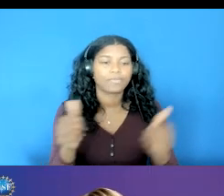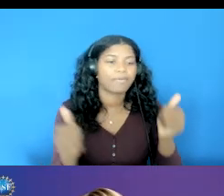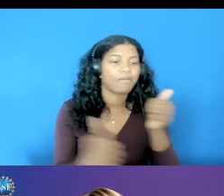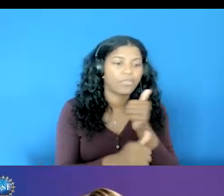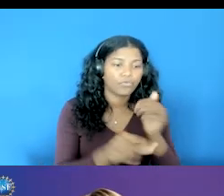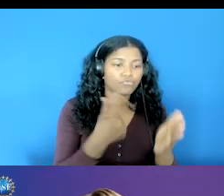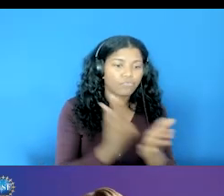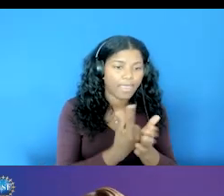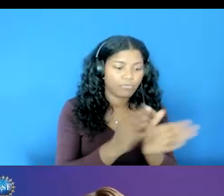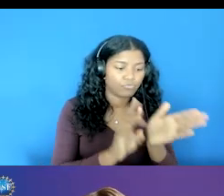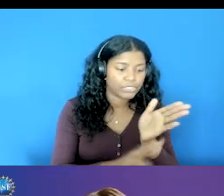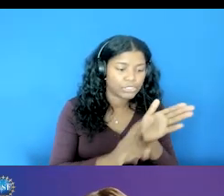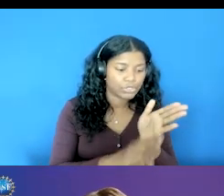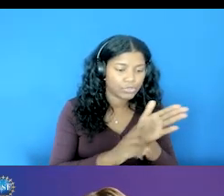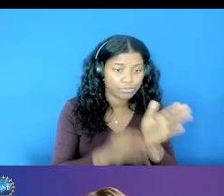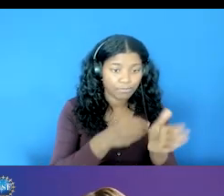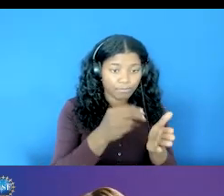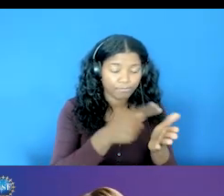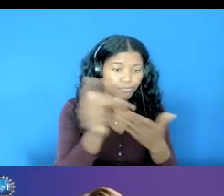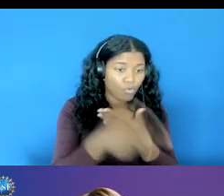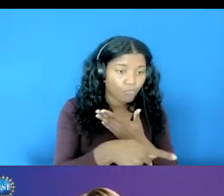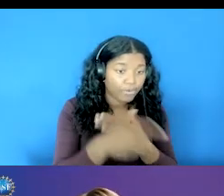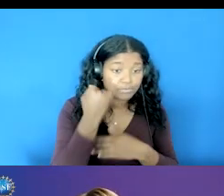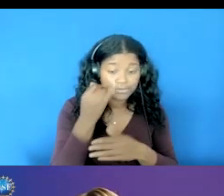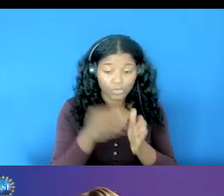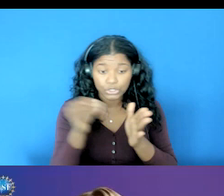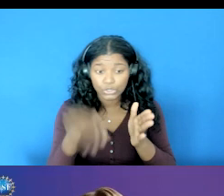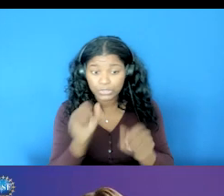of those students who work with BRC-BIO faculty.